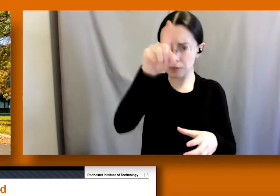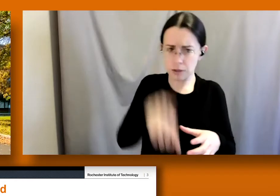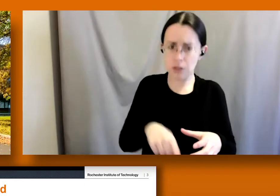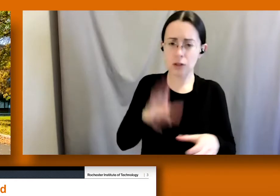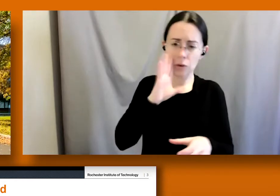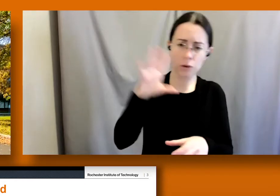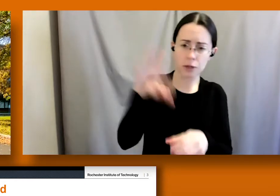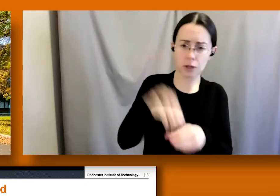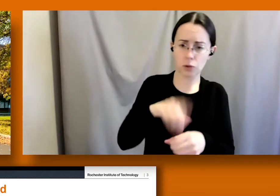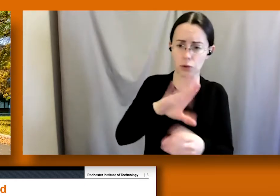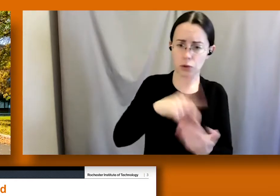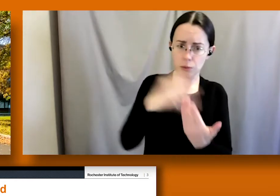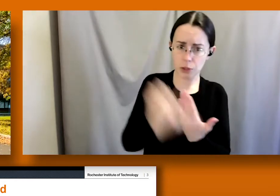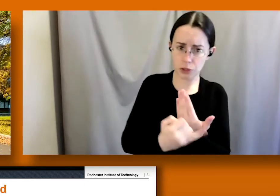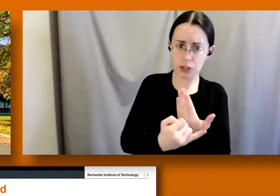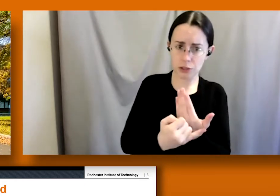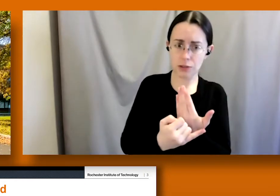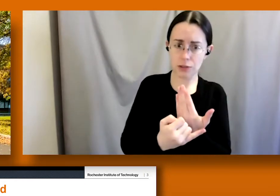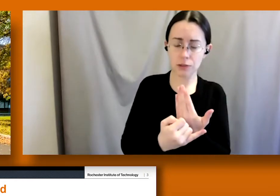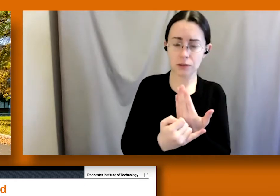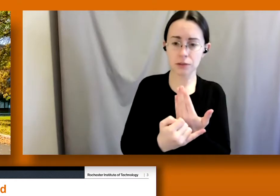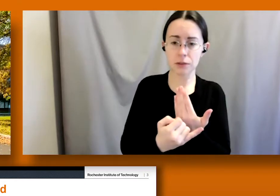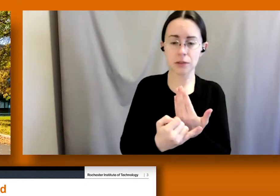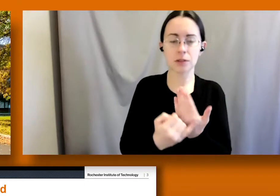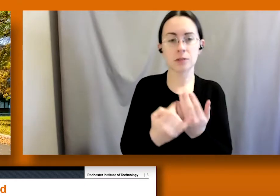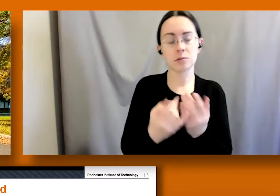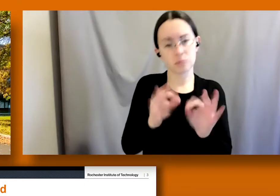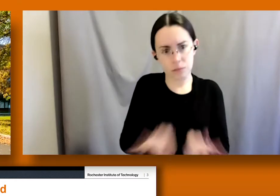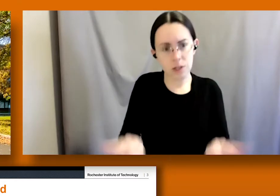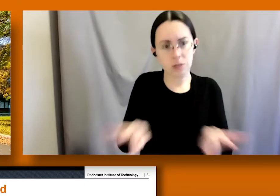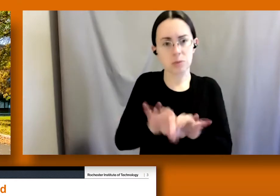they are definitely worth identifying ahead of time.